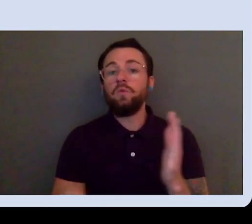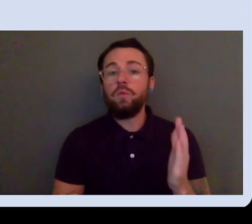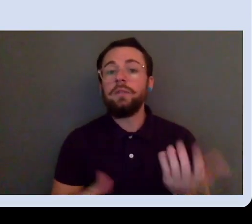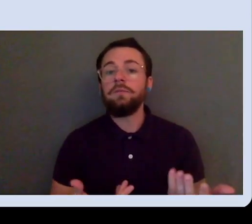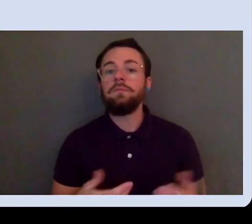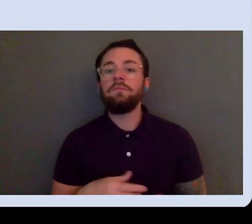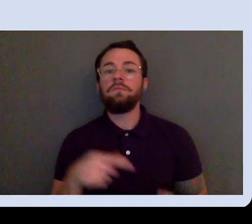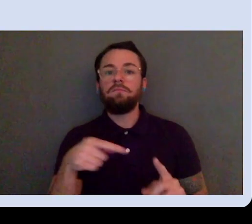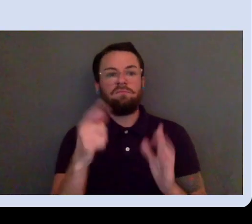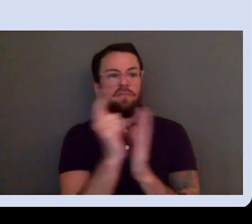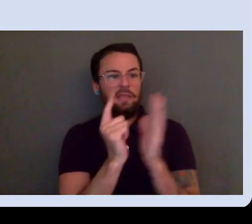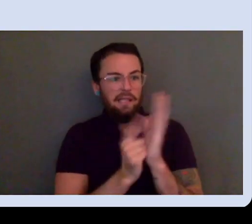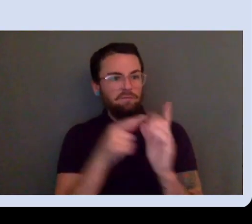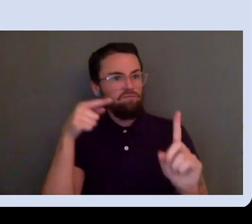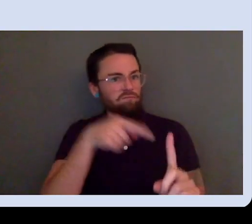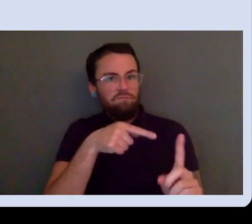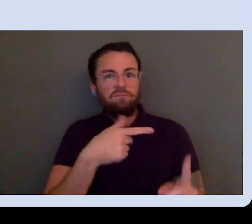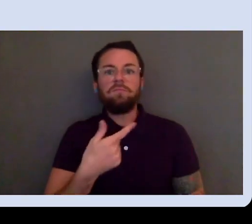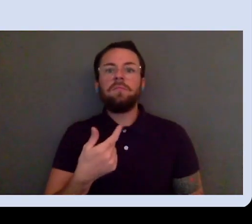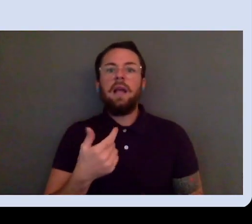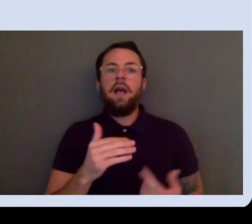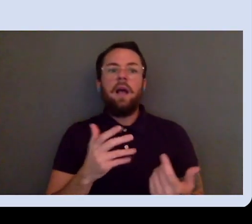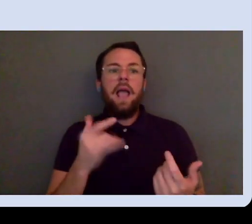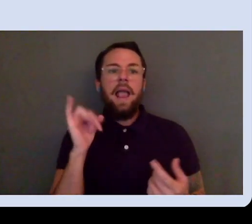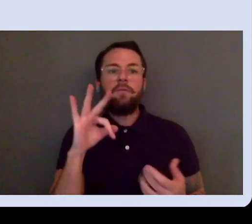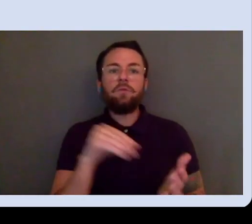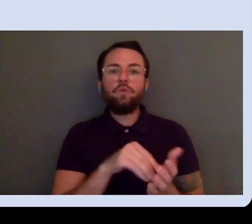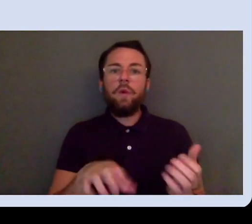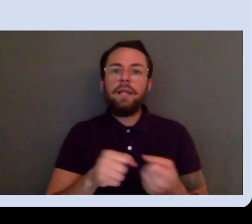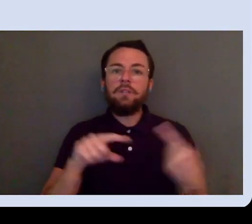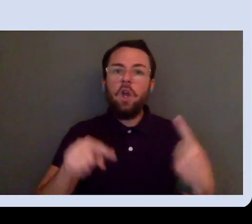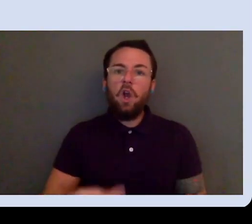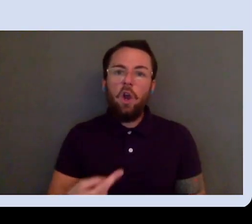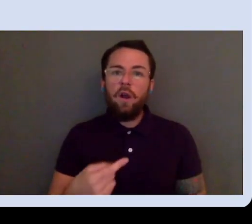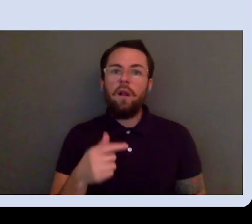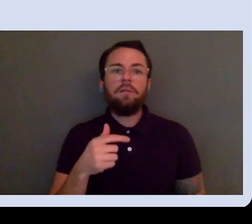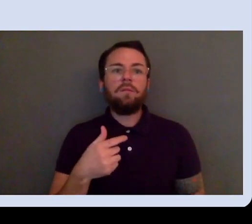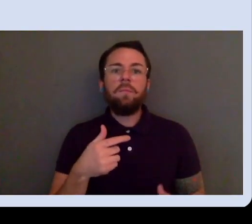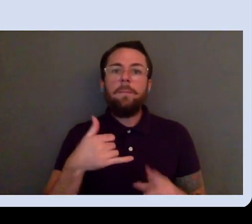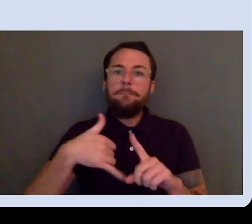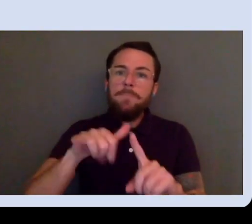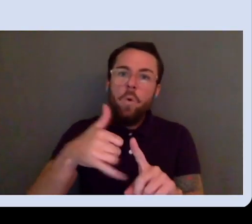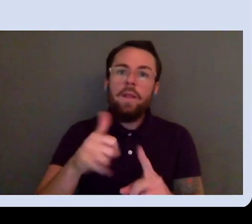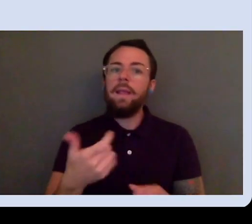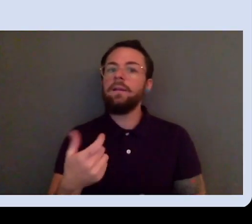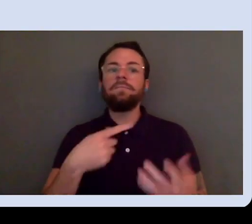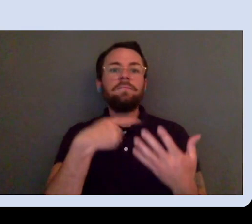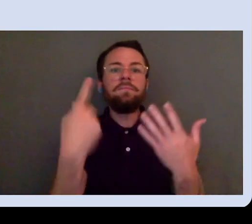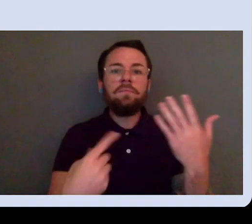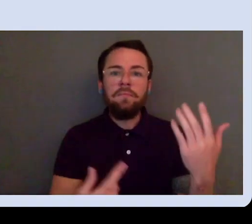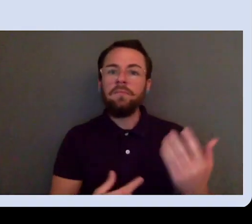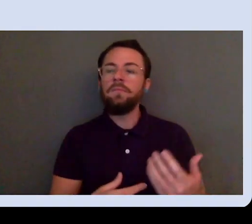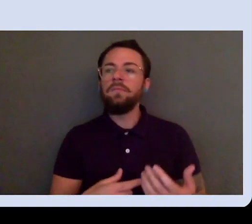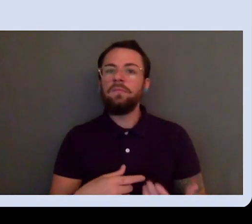Depending on which state you're in, there are some legal expectations on protection for students in the school environment too. So look at those.